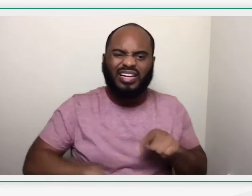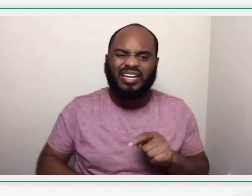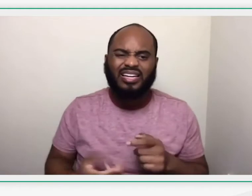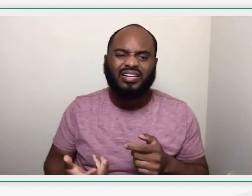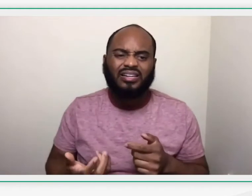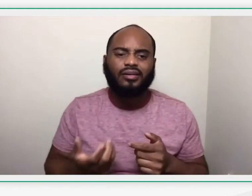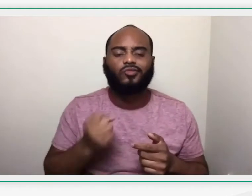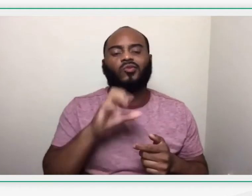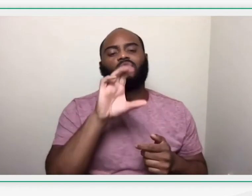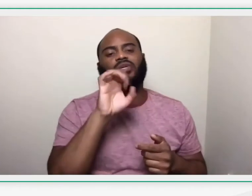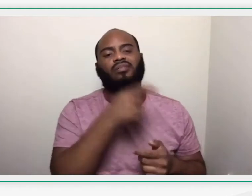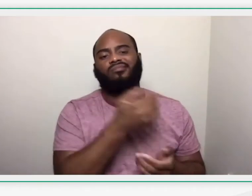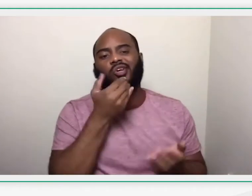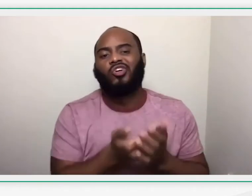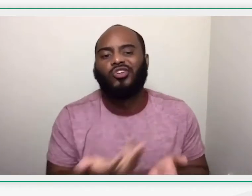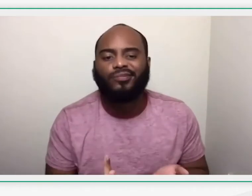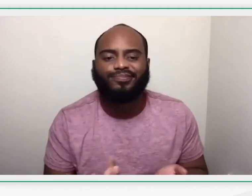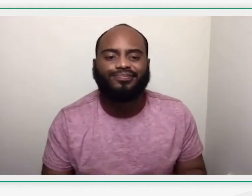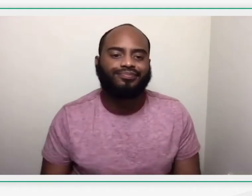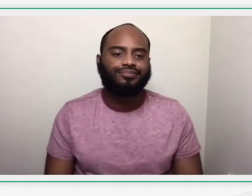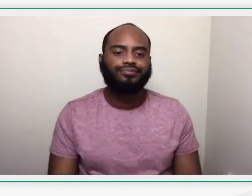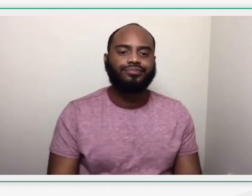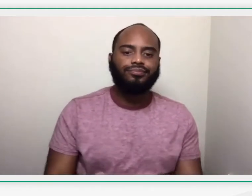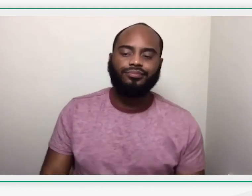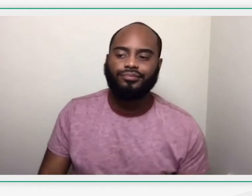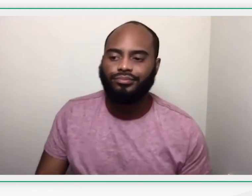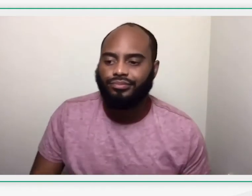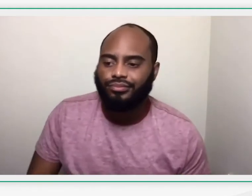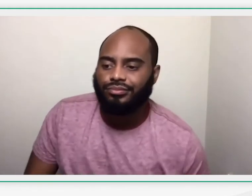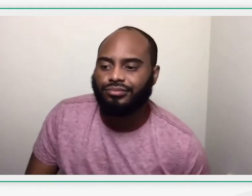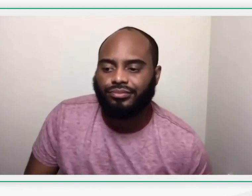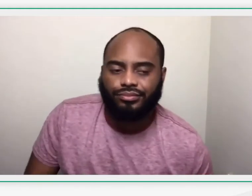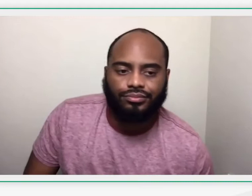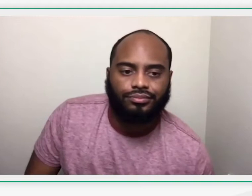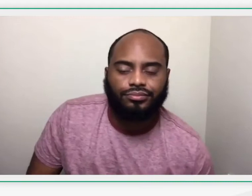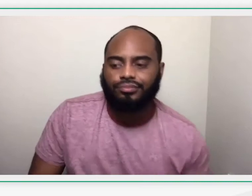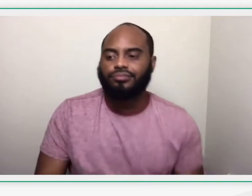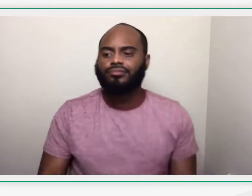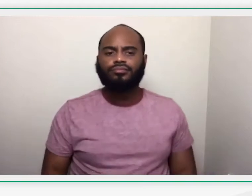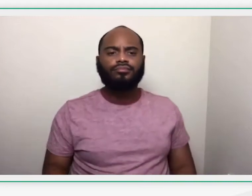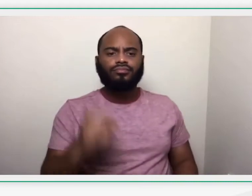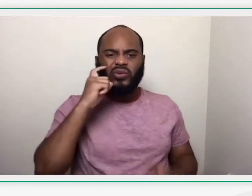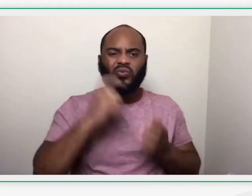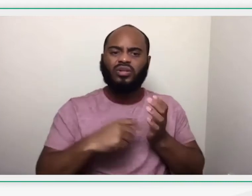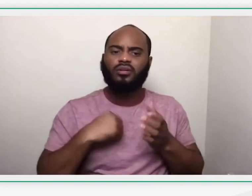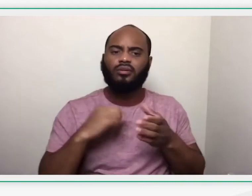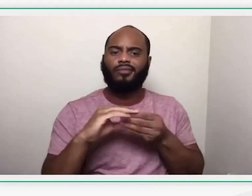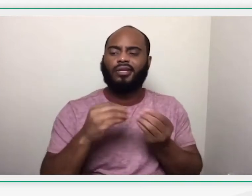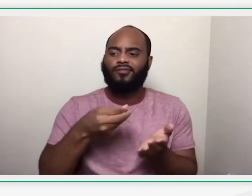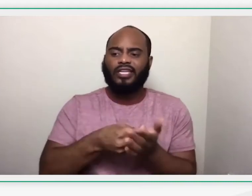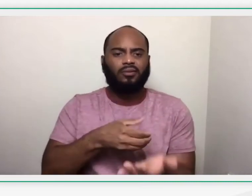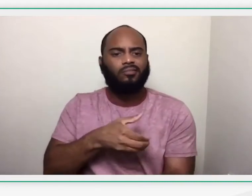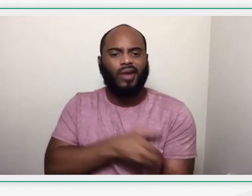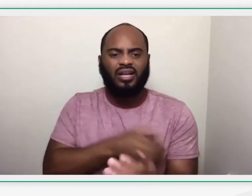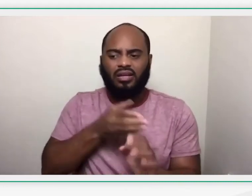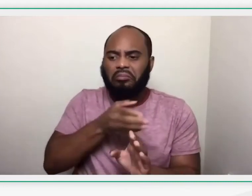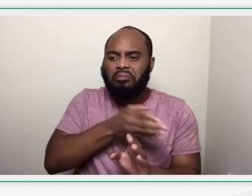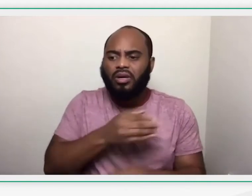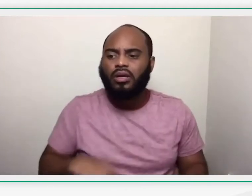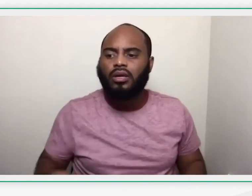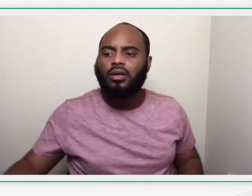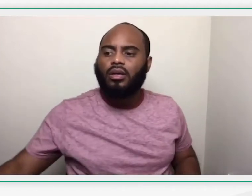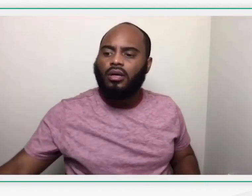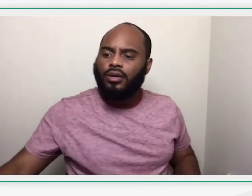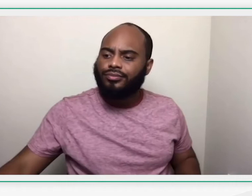And those are all the things that having that purchasing power, that $10,000, that amount of credit, would allow you to purchase. Again, that's purchasing power that it gives you.